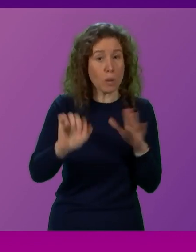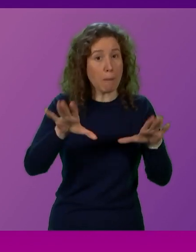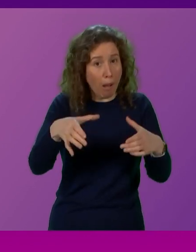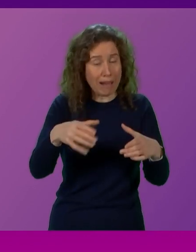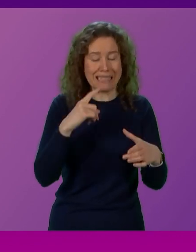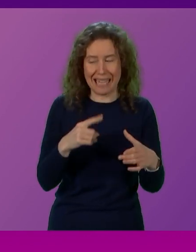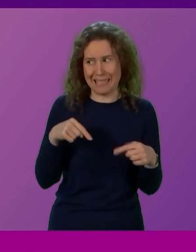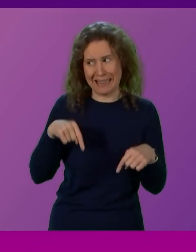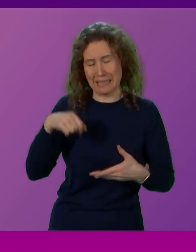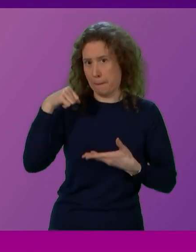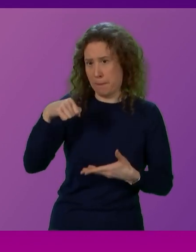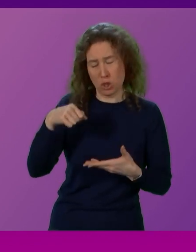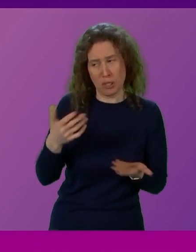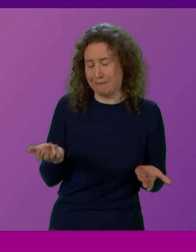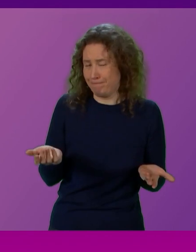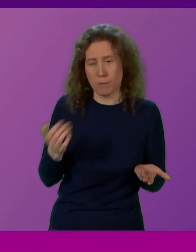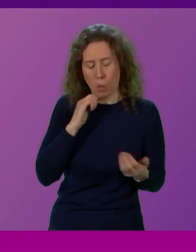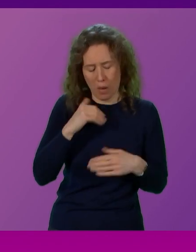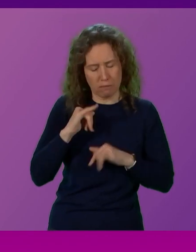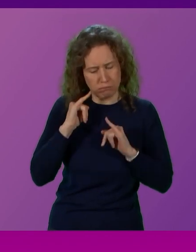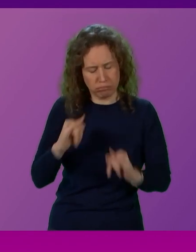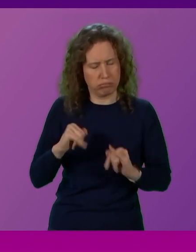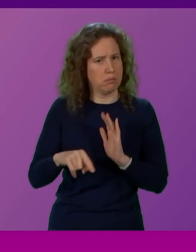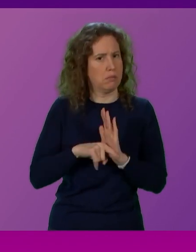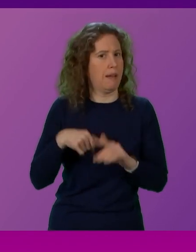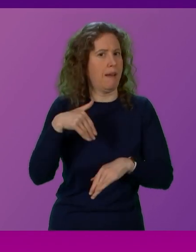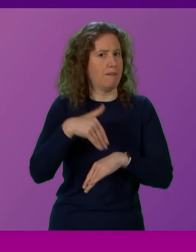“This budget settlement will have a detrimental impact on vital local services.